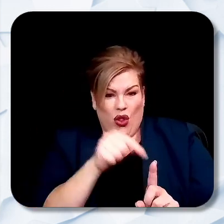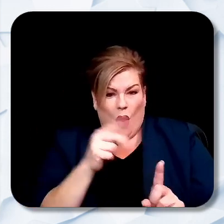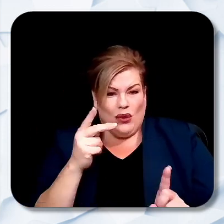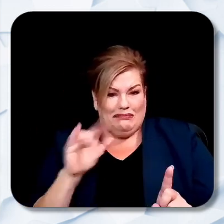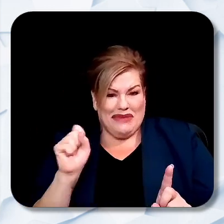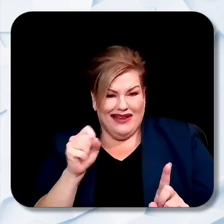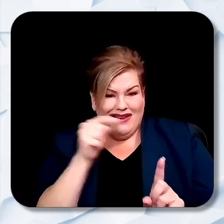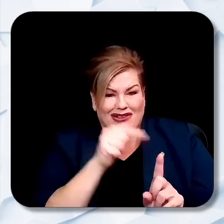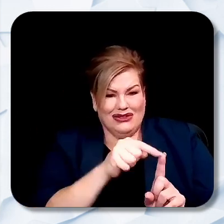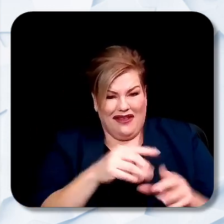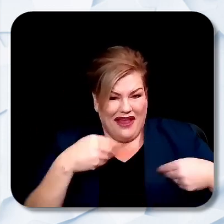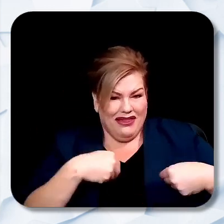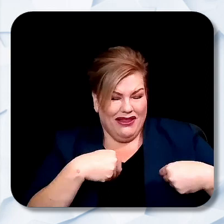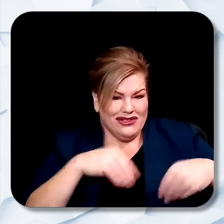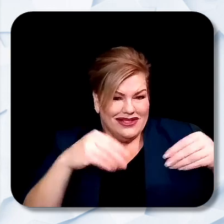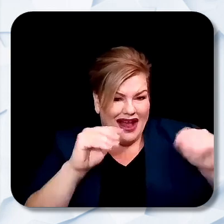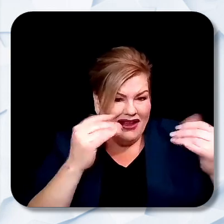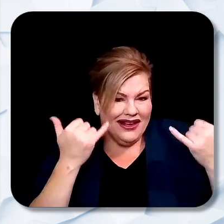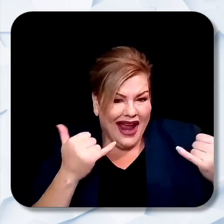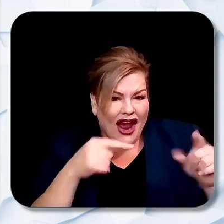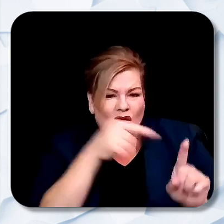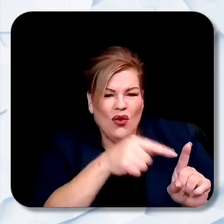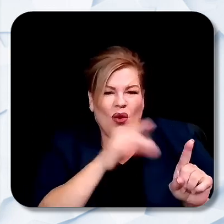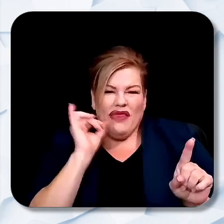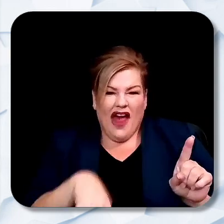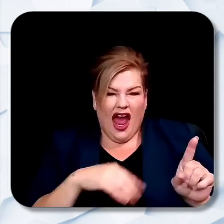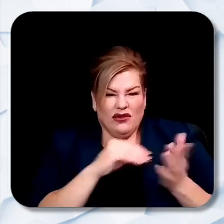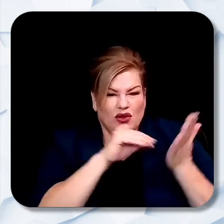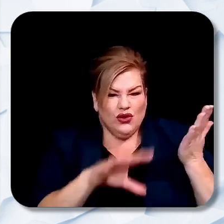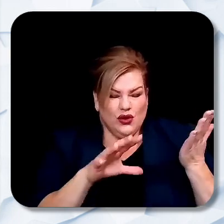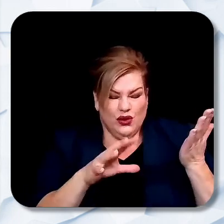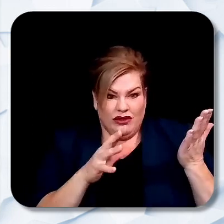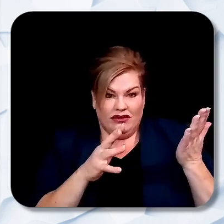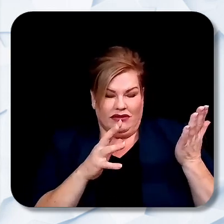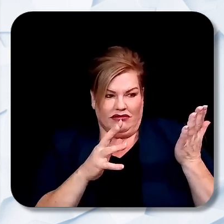and that is what our students are really vulnerable to. So, I appreciate so much